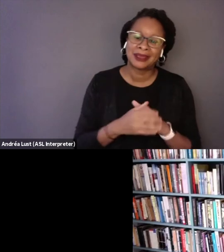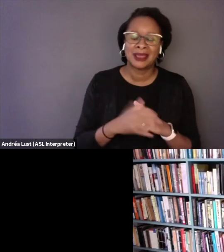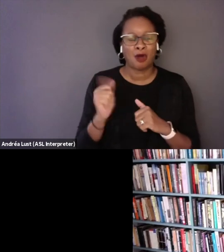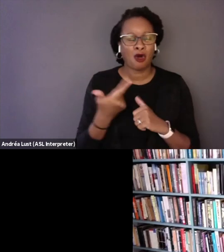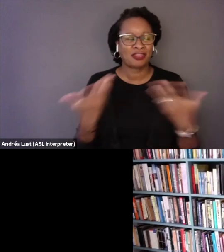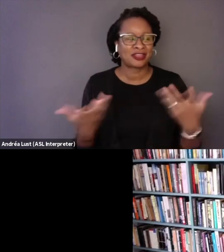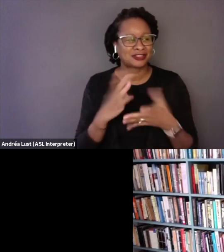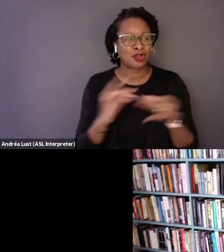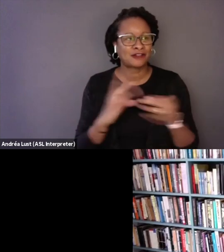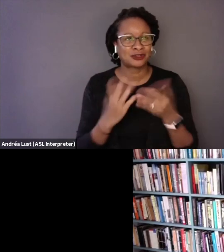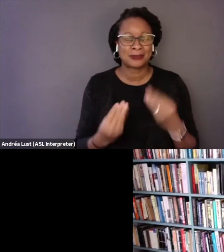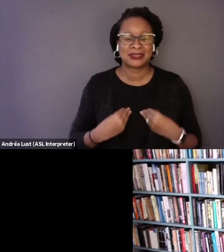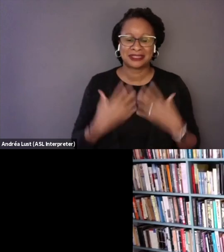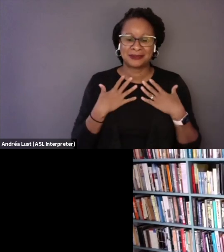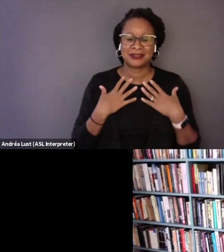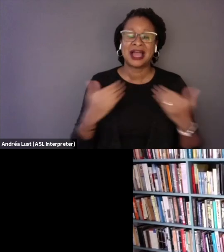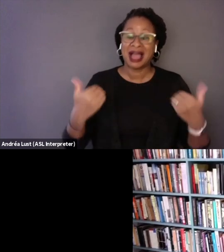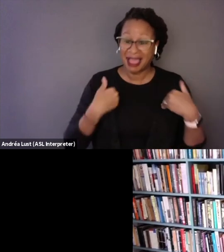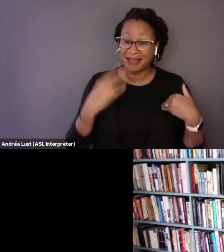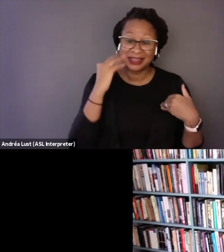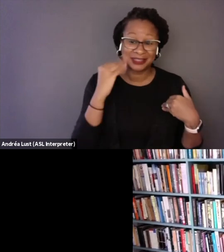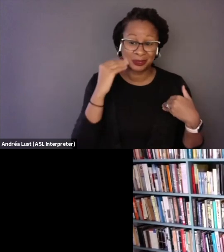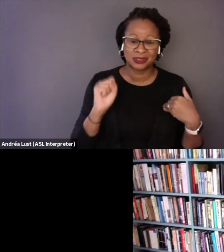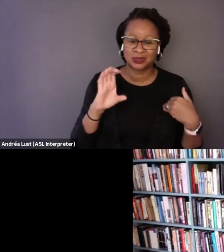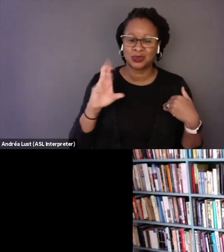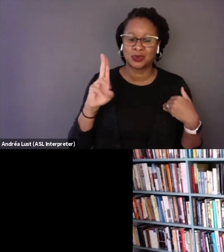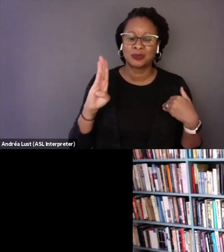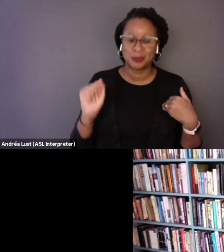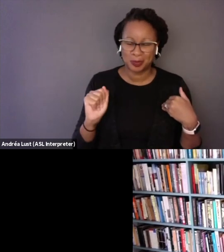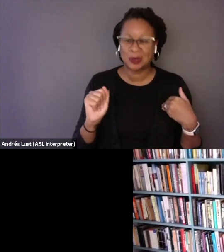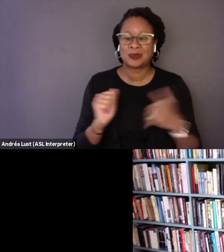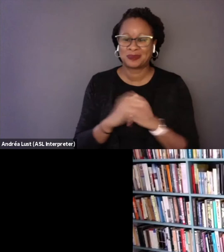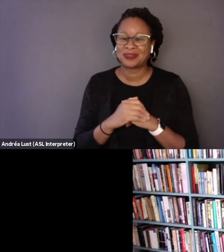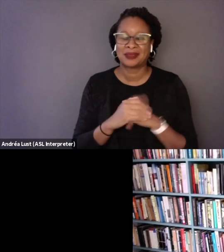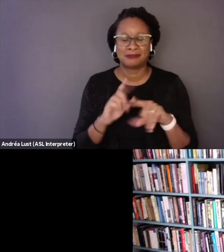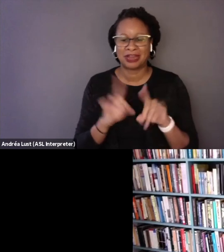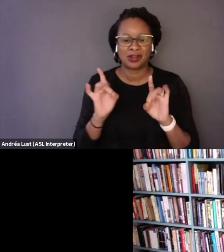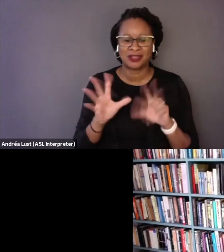but yes, I have done scuba diving, but I am a little bit of scaredy-cat. I'm no Simone Cousteau.